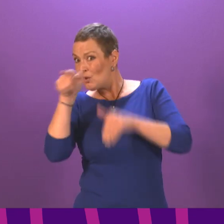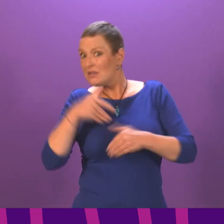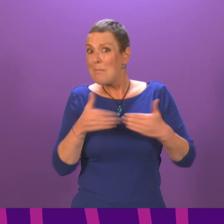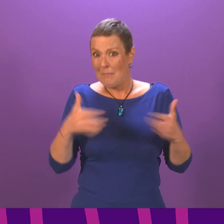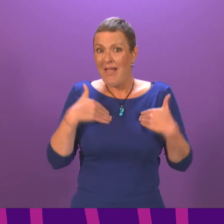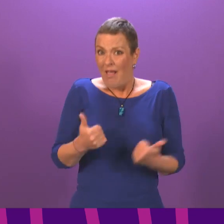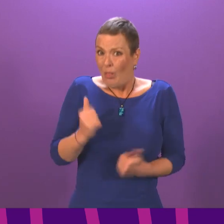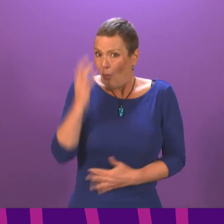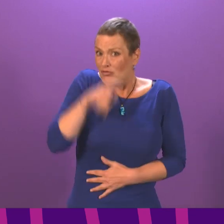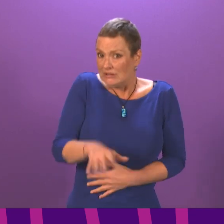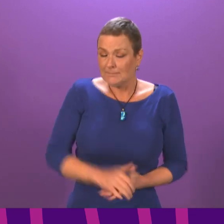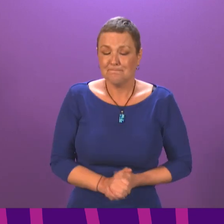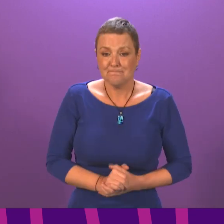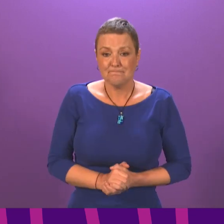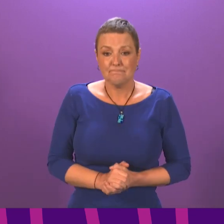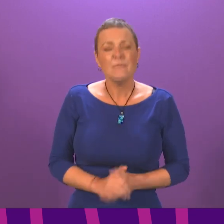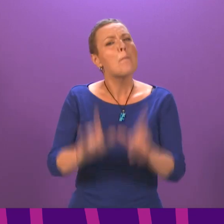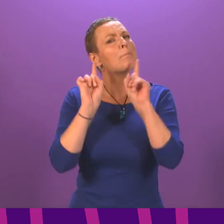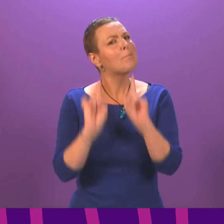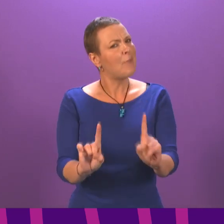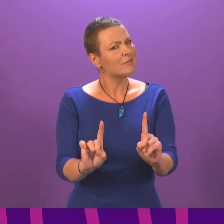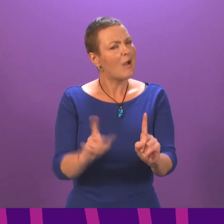in Grampian.